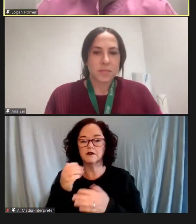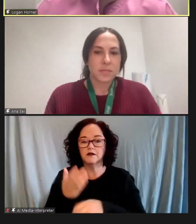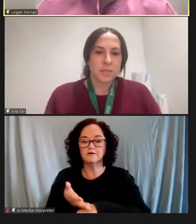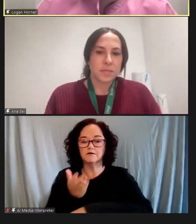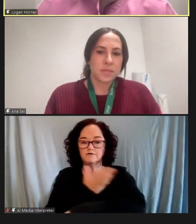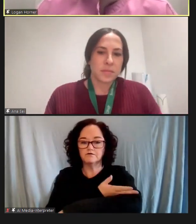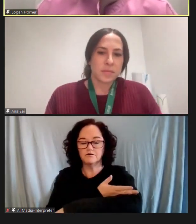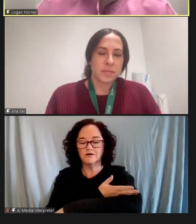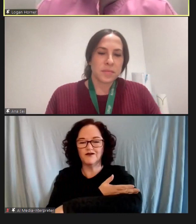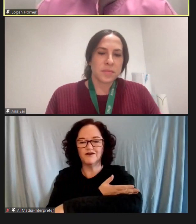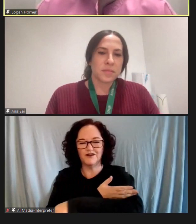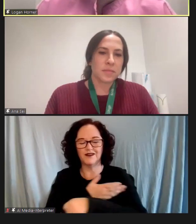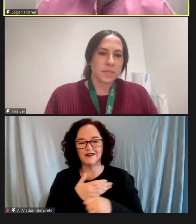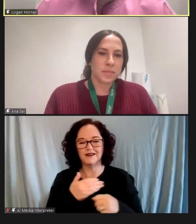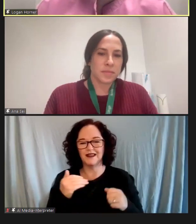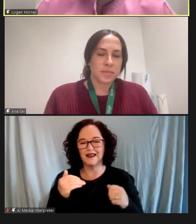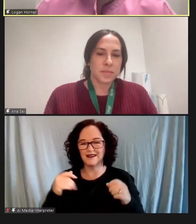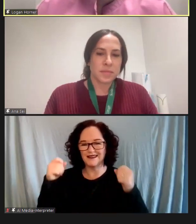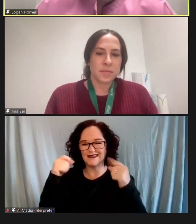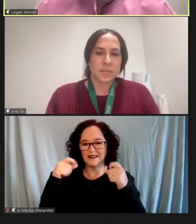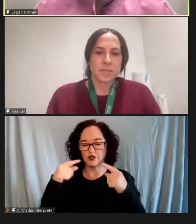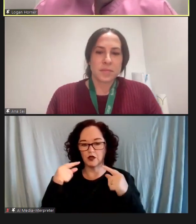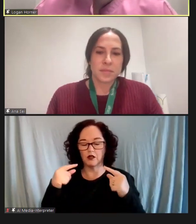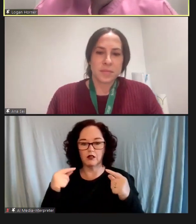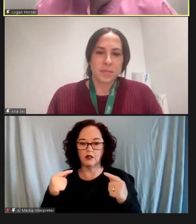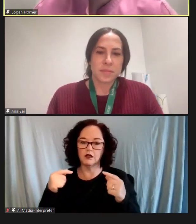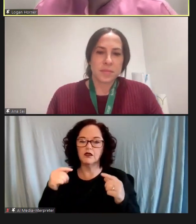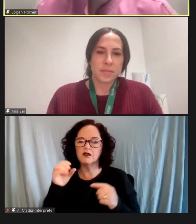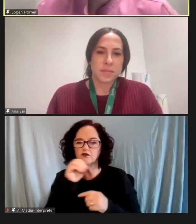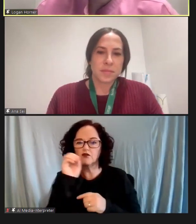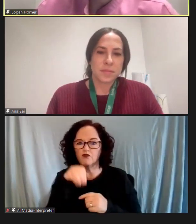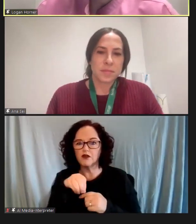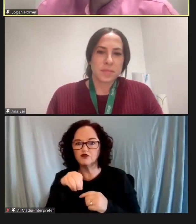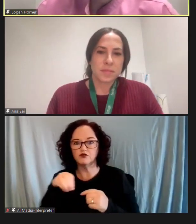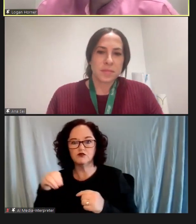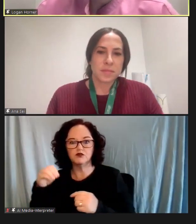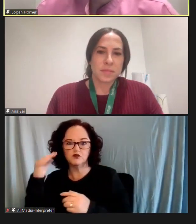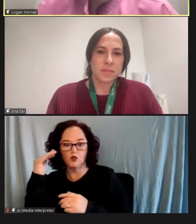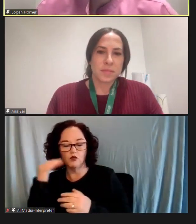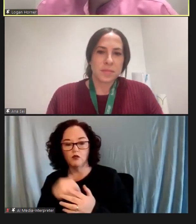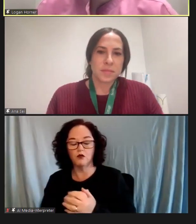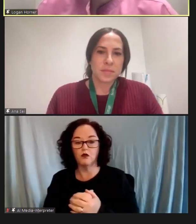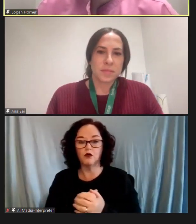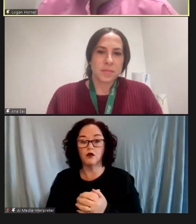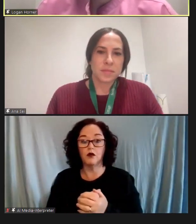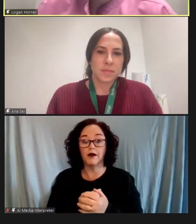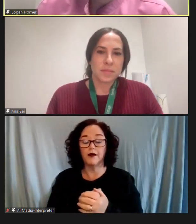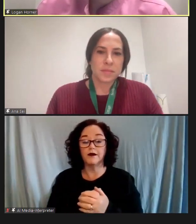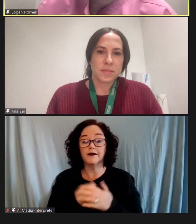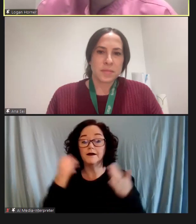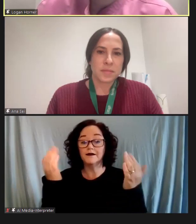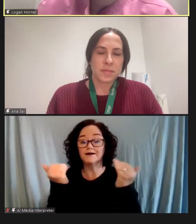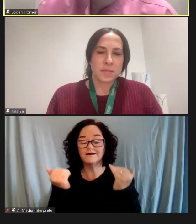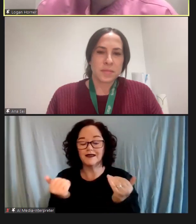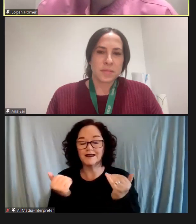noise ratio in noise the next thing we do is we